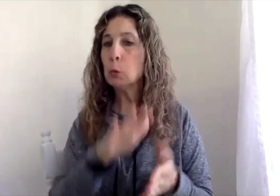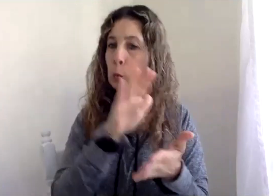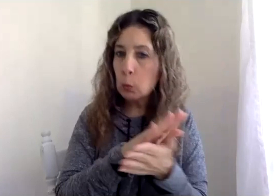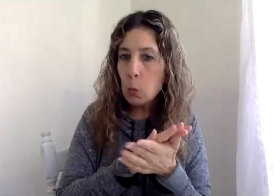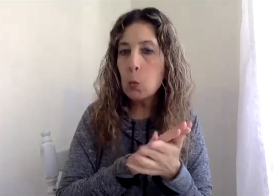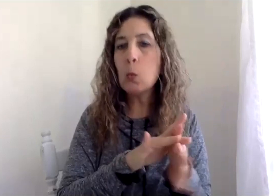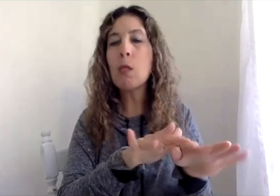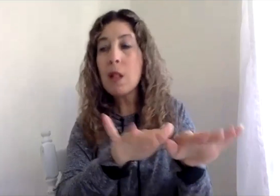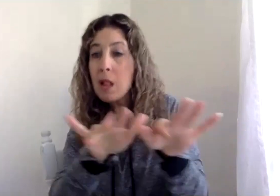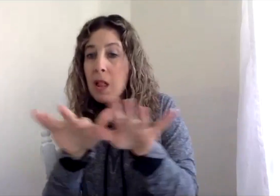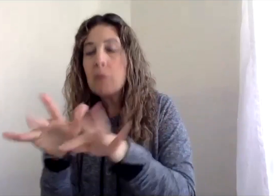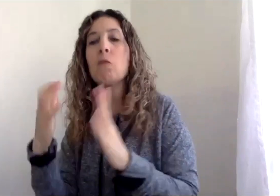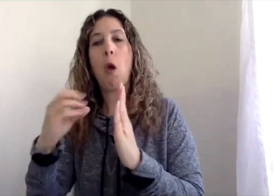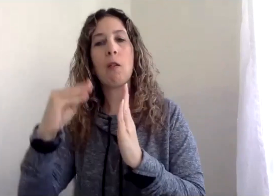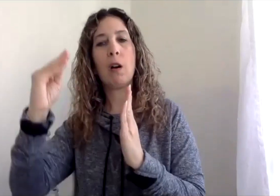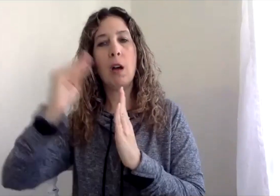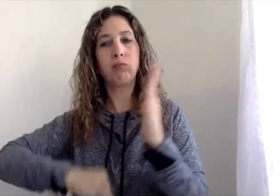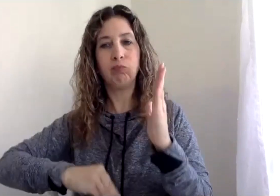You know Mill Neck graduates, a lot of students